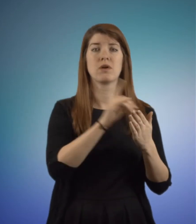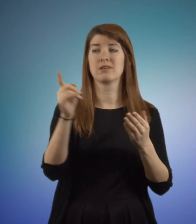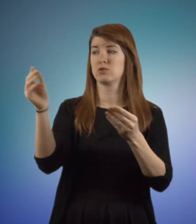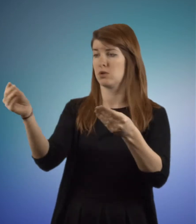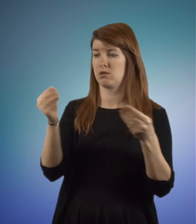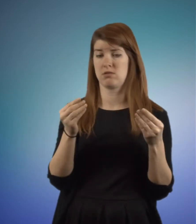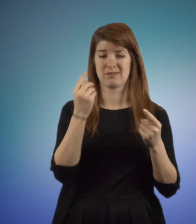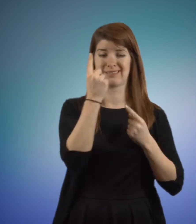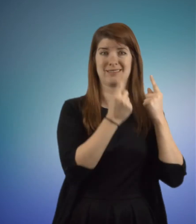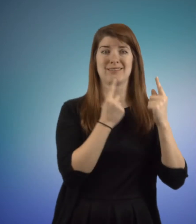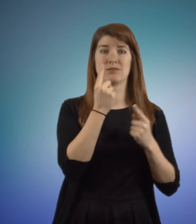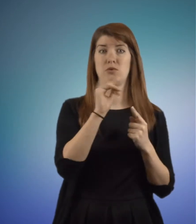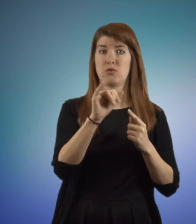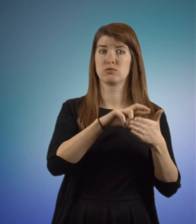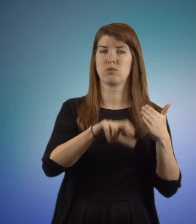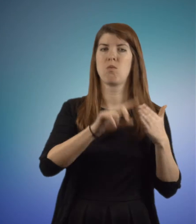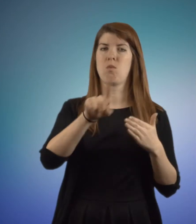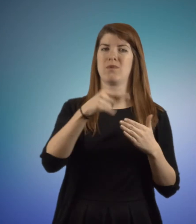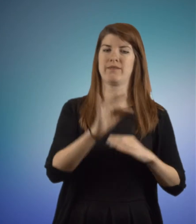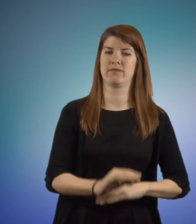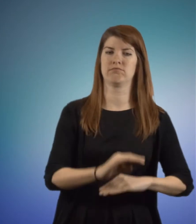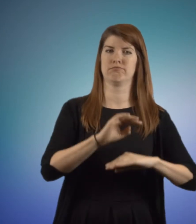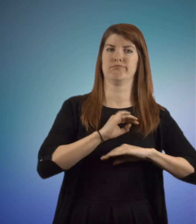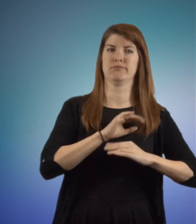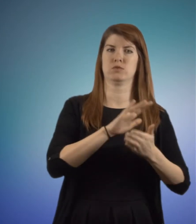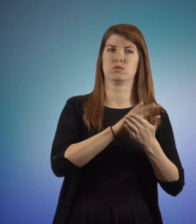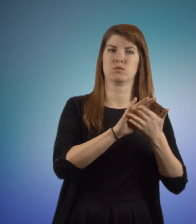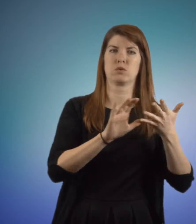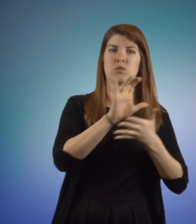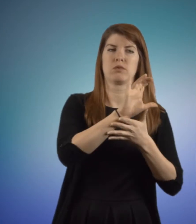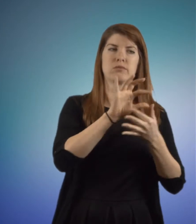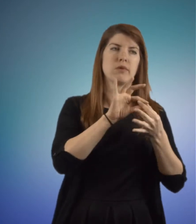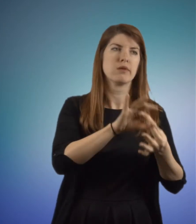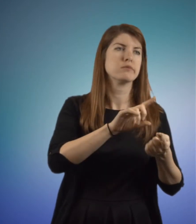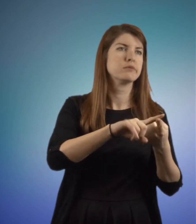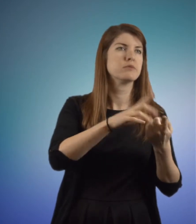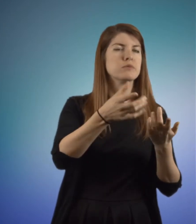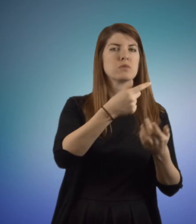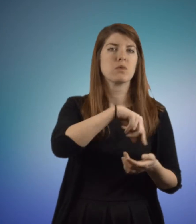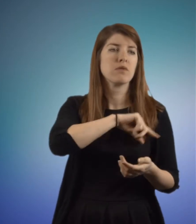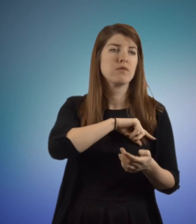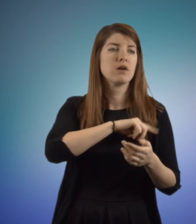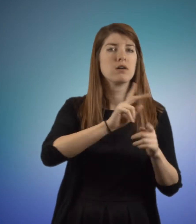if it meets the school criteria with respect to qualified provider and other aspects of assessment.